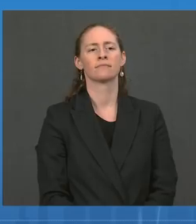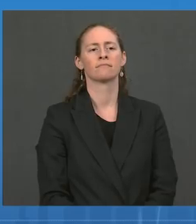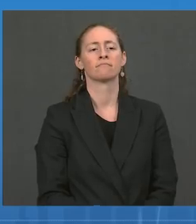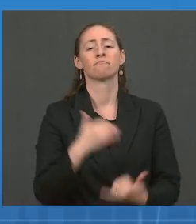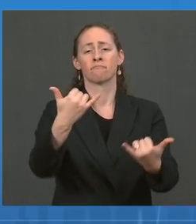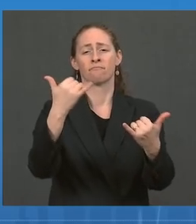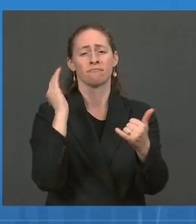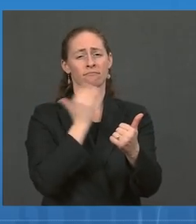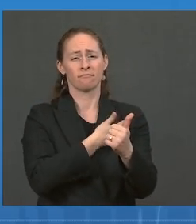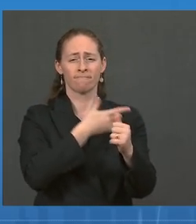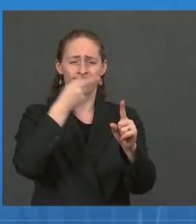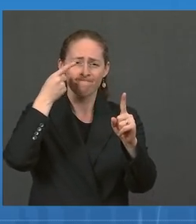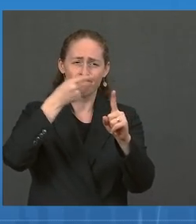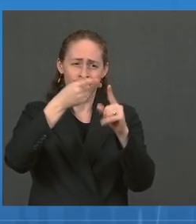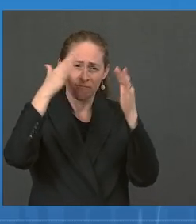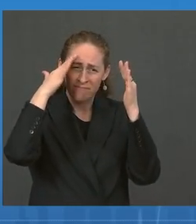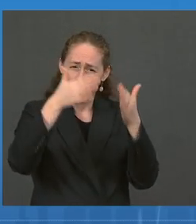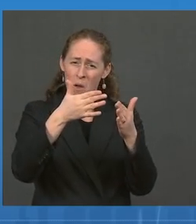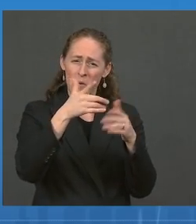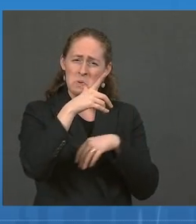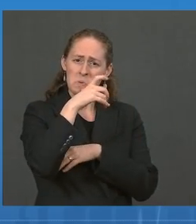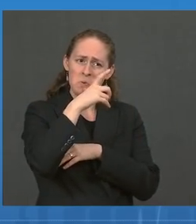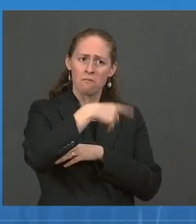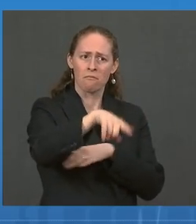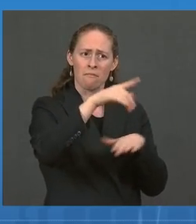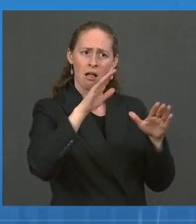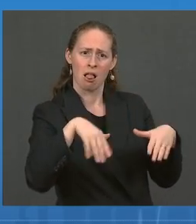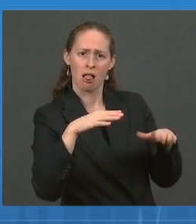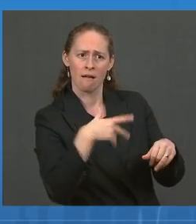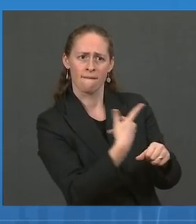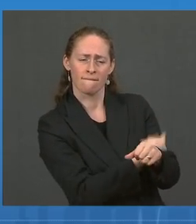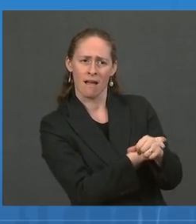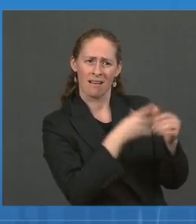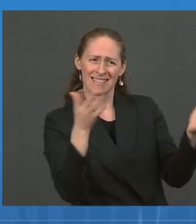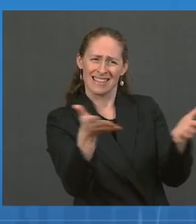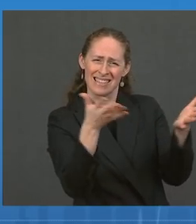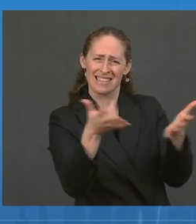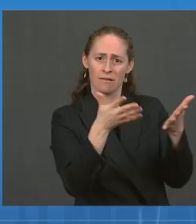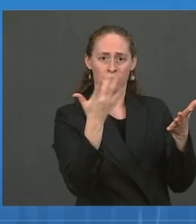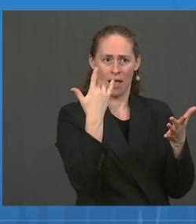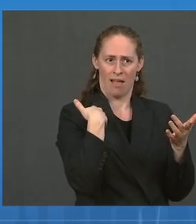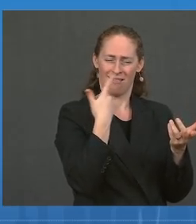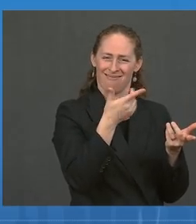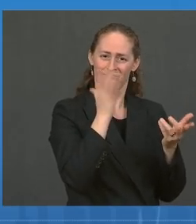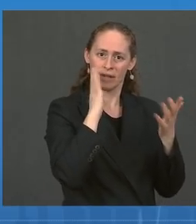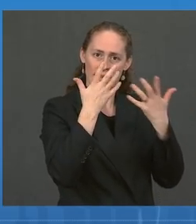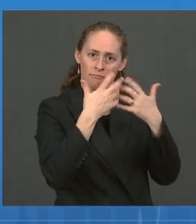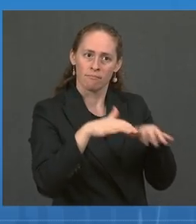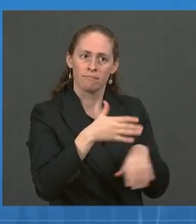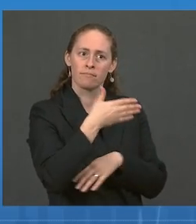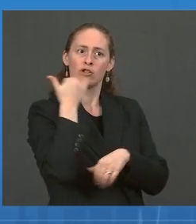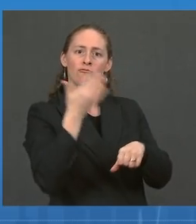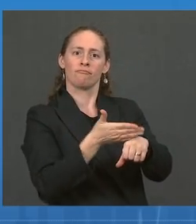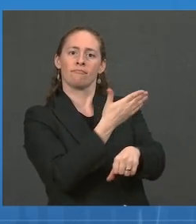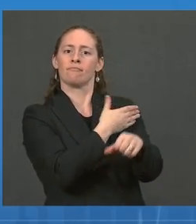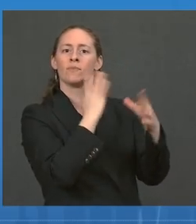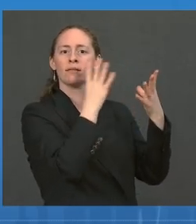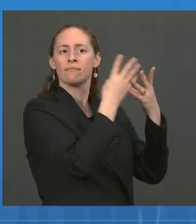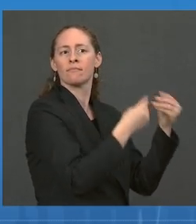who are unvaccinated with vaccine. That's what we know works, what we know will get us to the other side of the pandemic. So, it's really important for those people